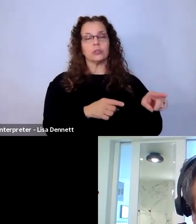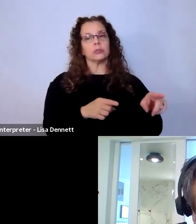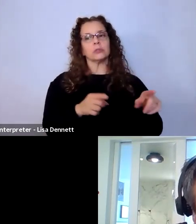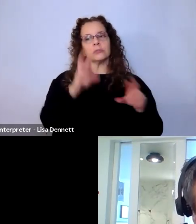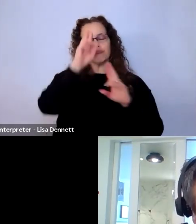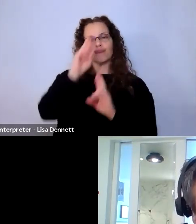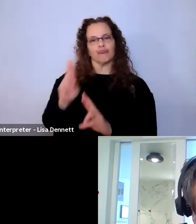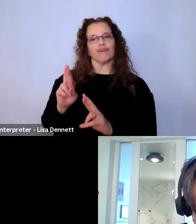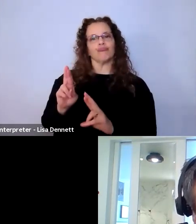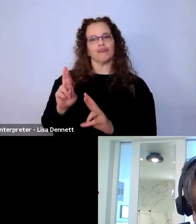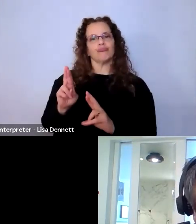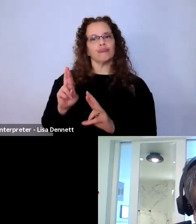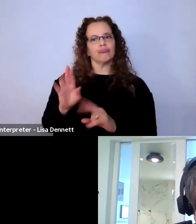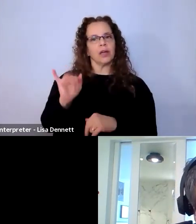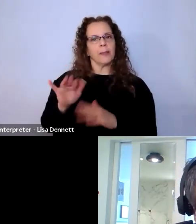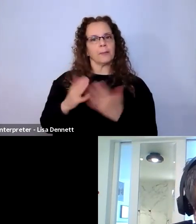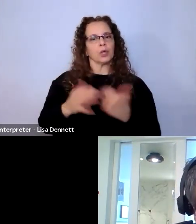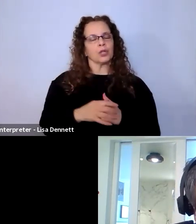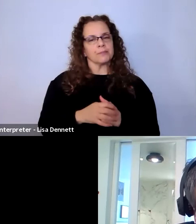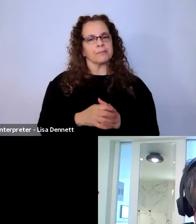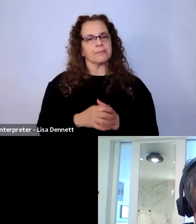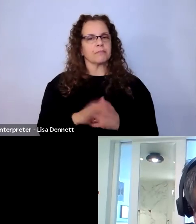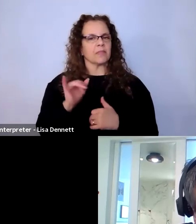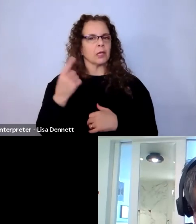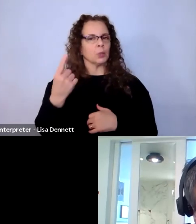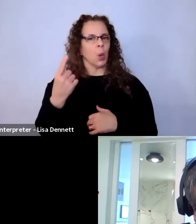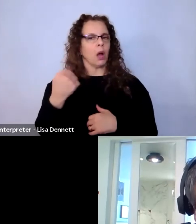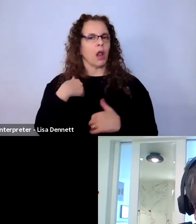i've shared it with lots of folks so that would be one I don't know Francis